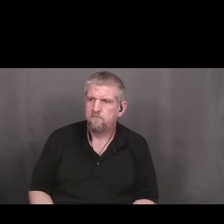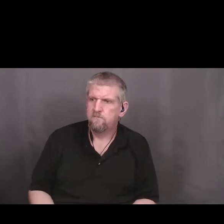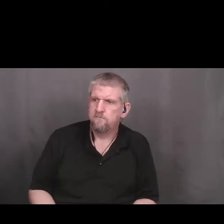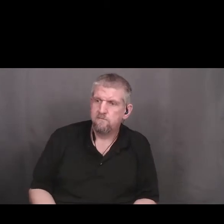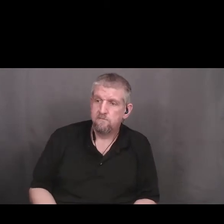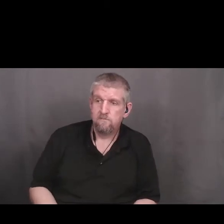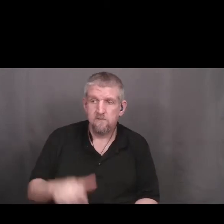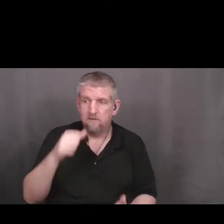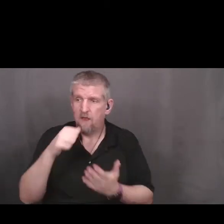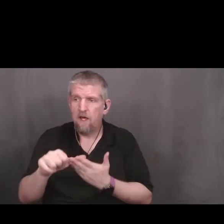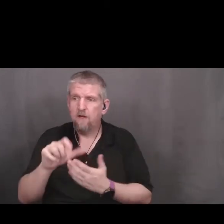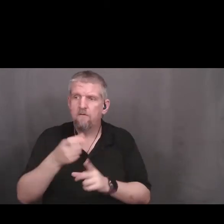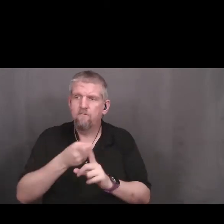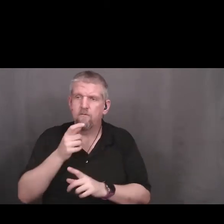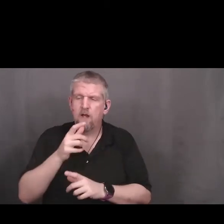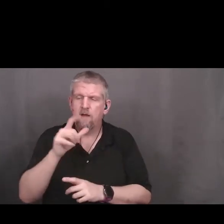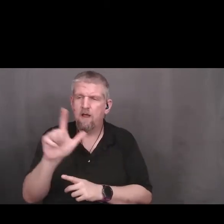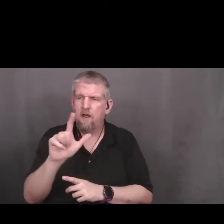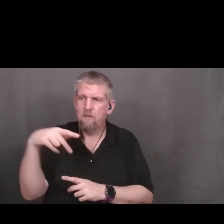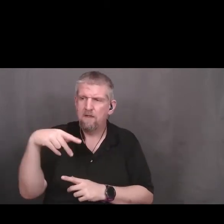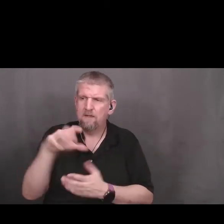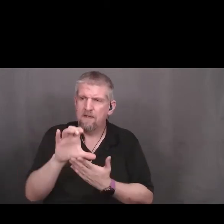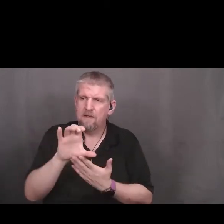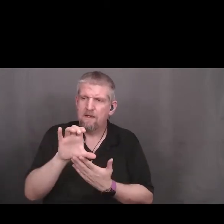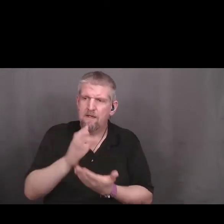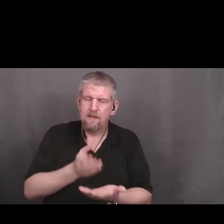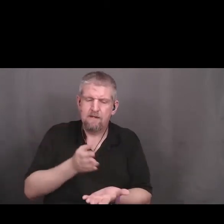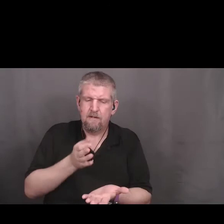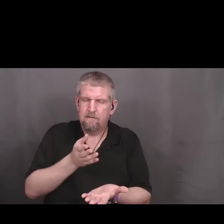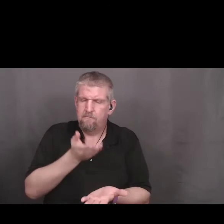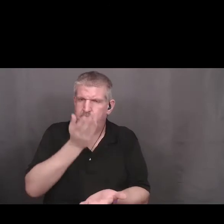Does a letter from an LPC count for proof of disability?